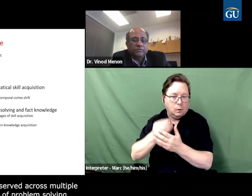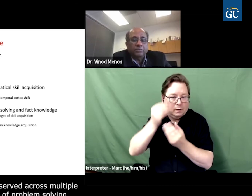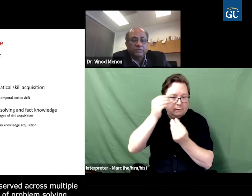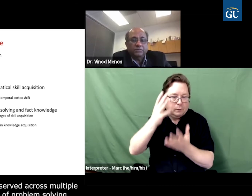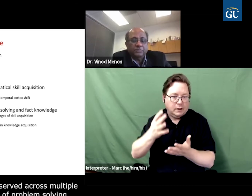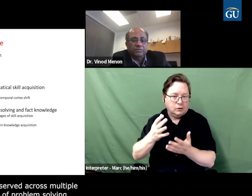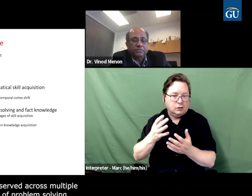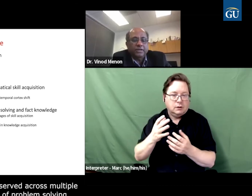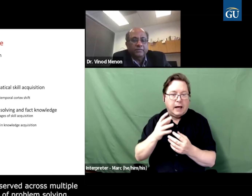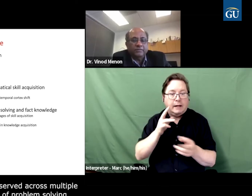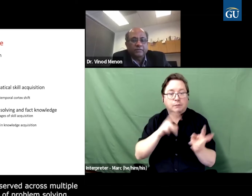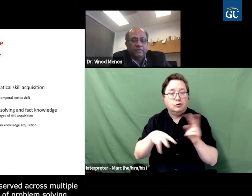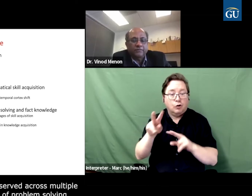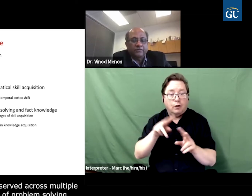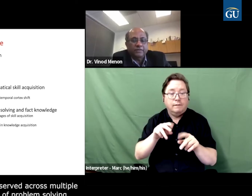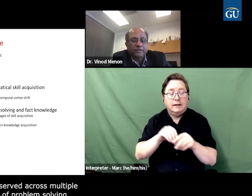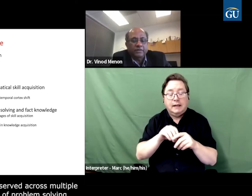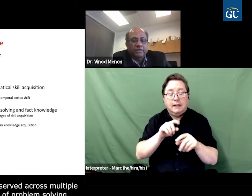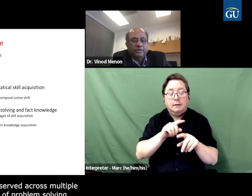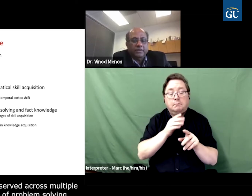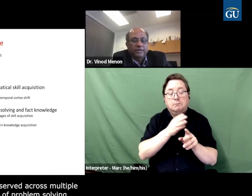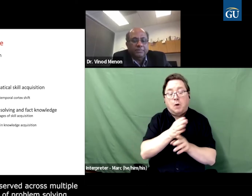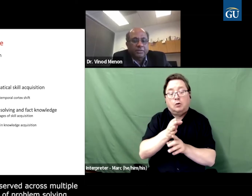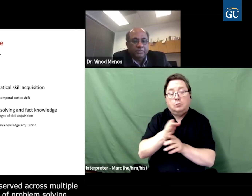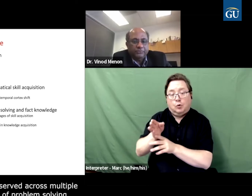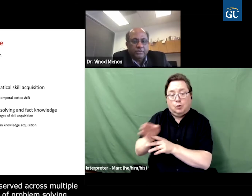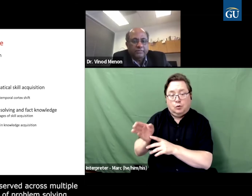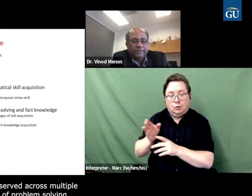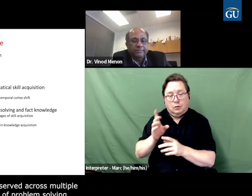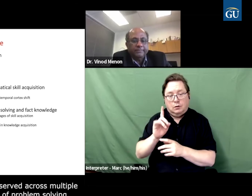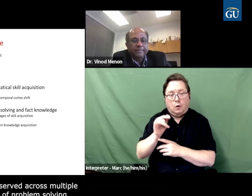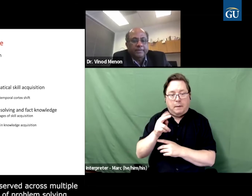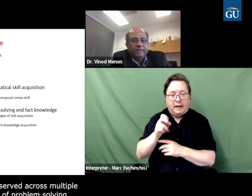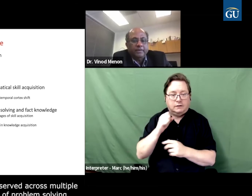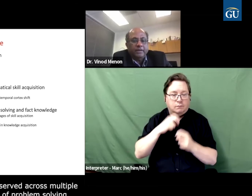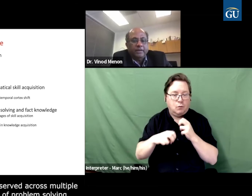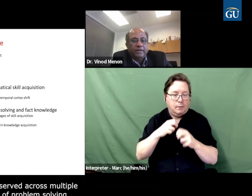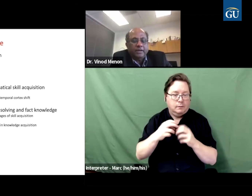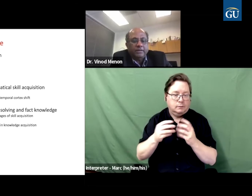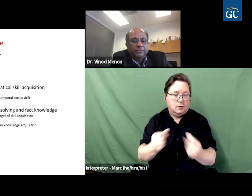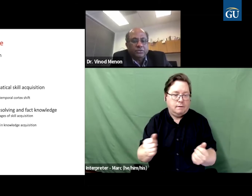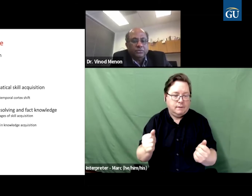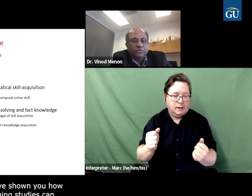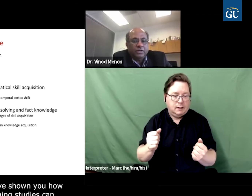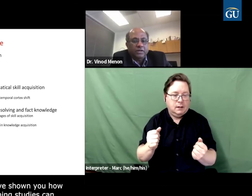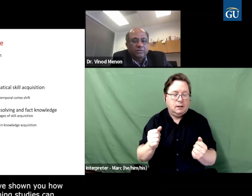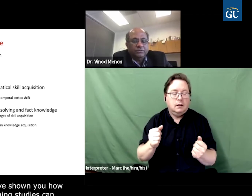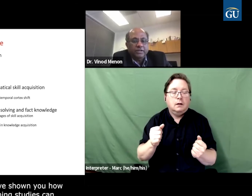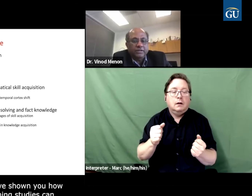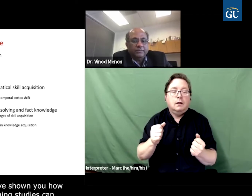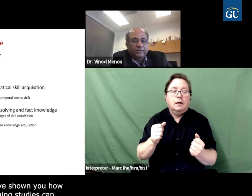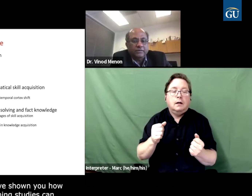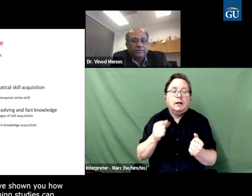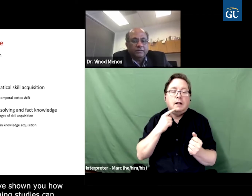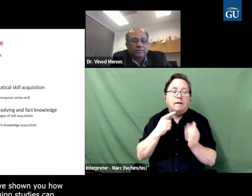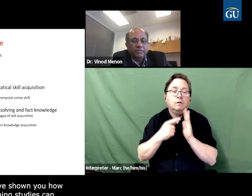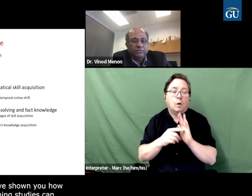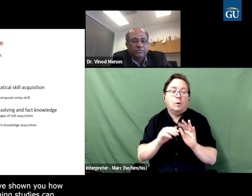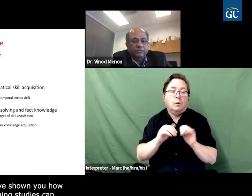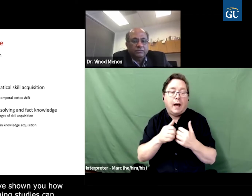and it's observed across multiple domains of problem solving